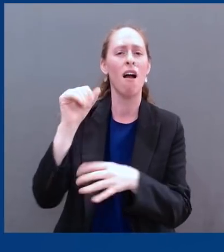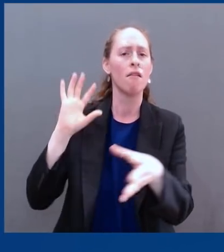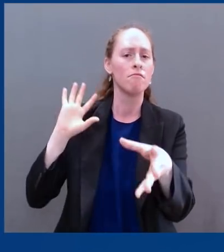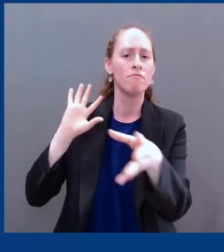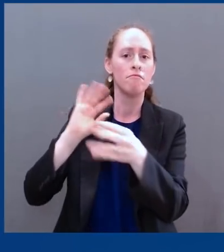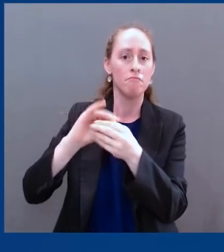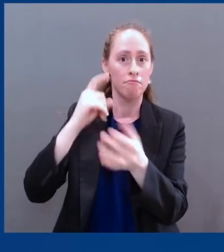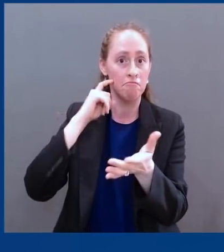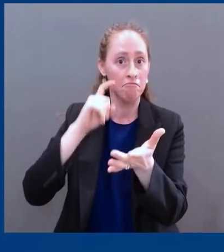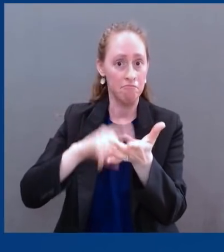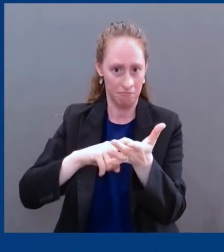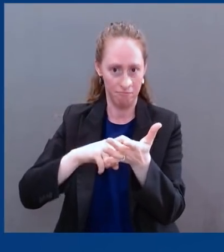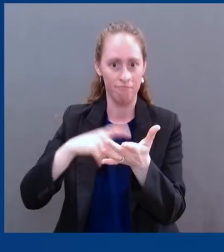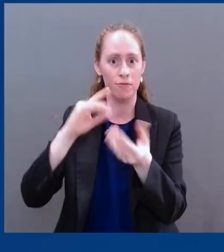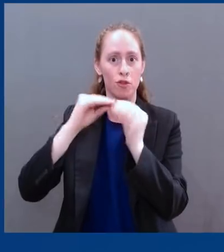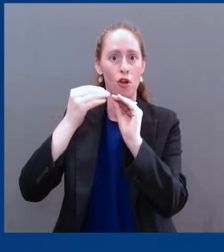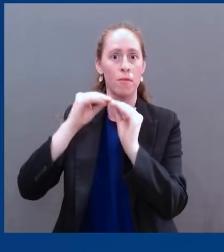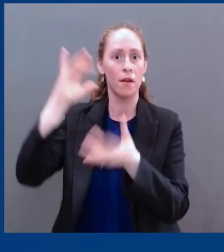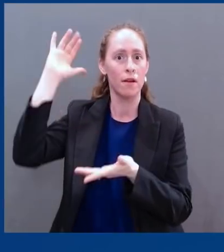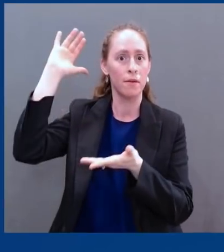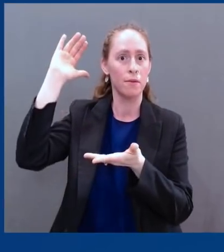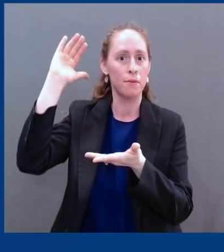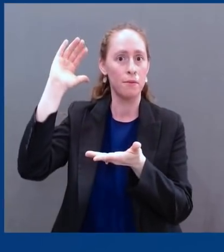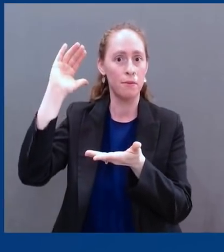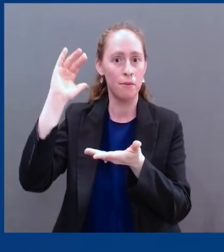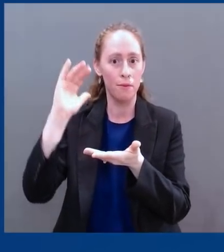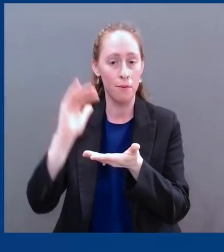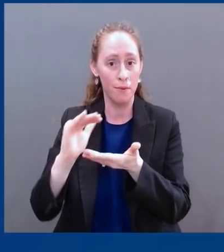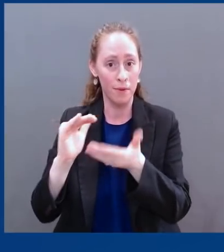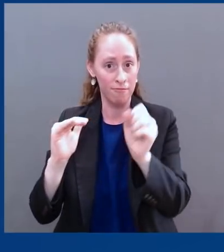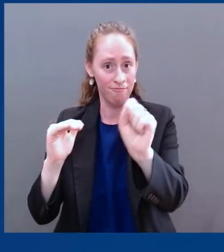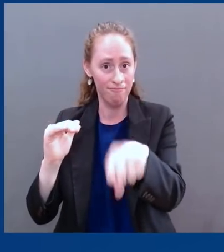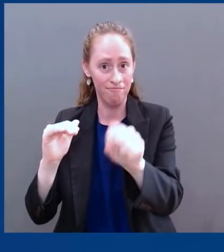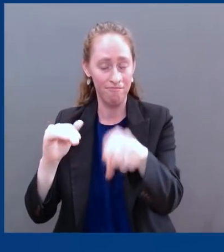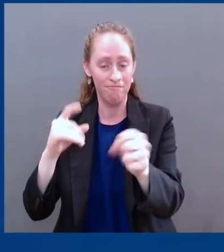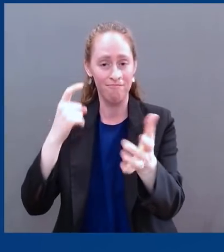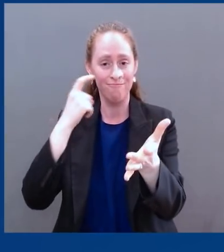And our national numbers remain close to historic lows, which is really encouraging.